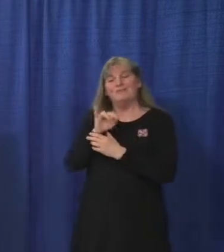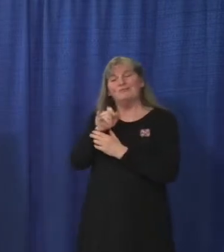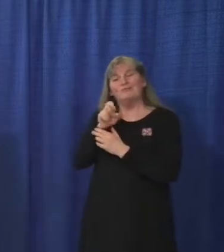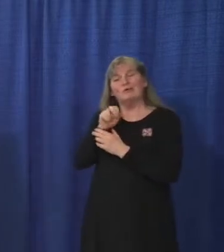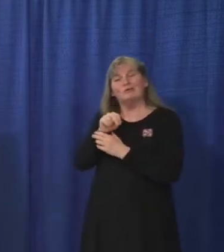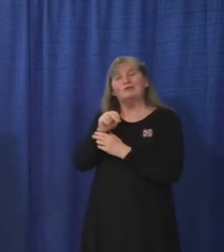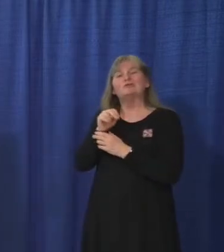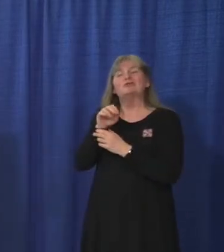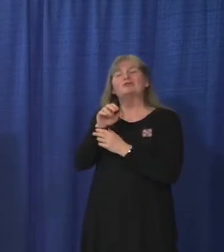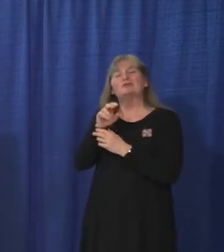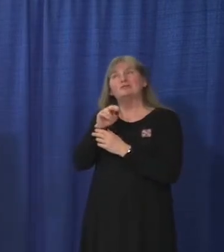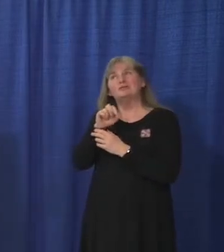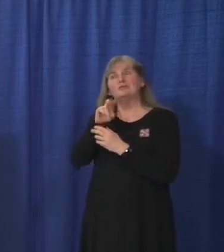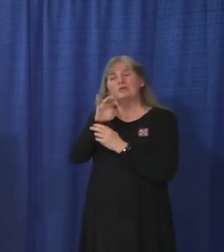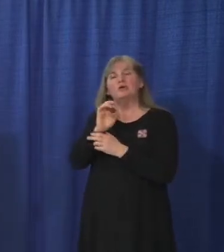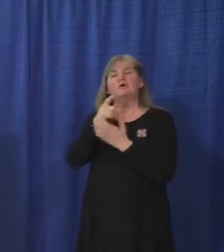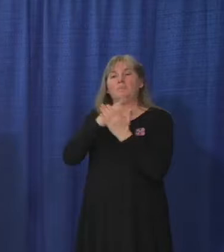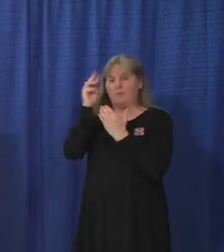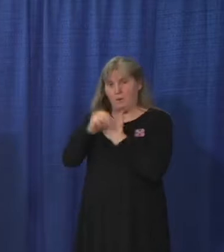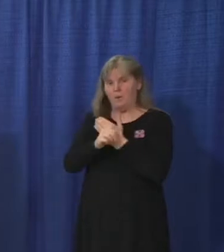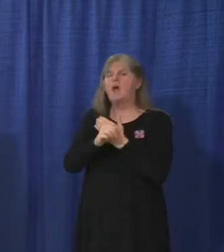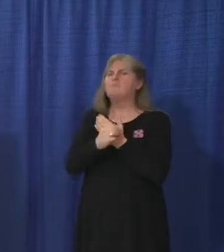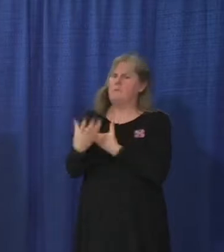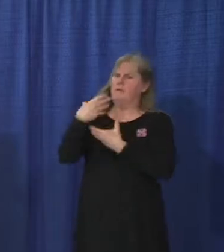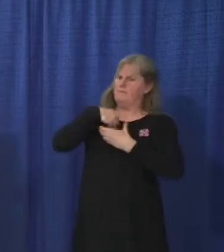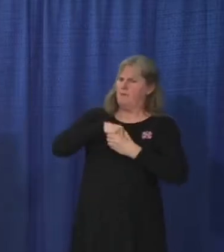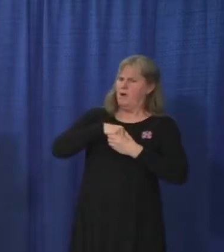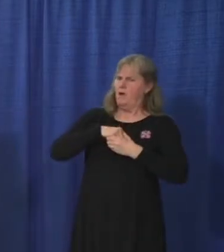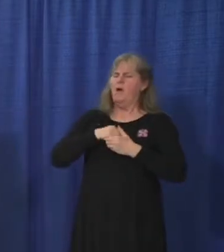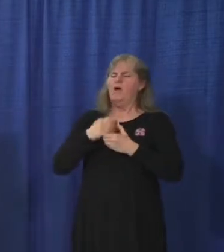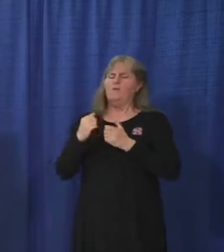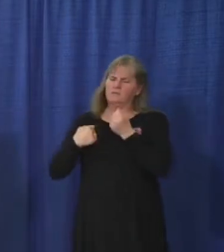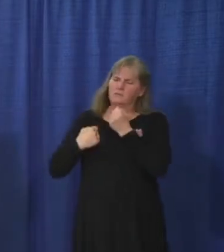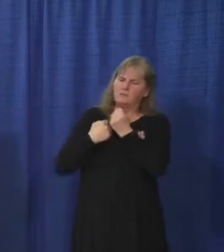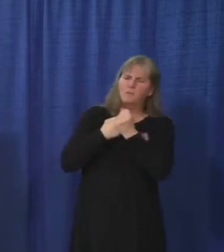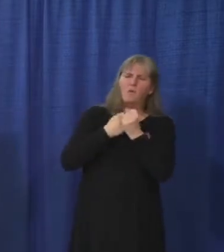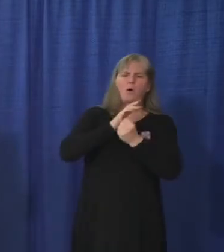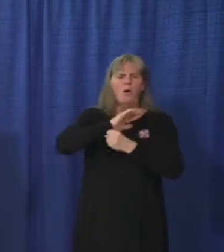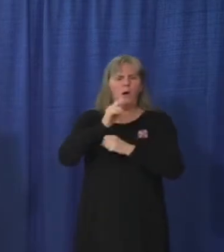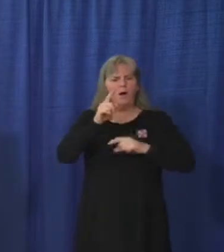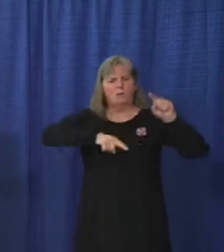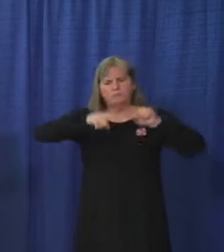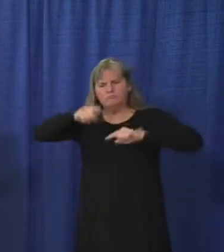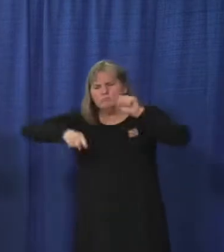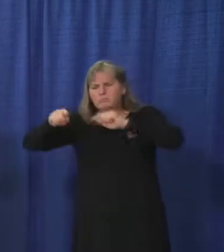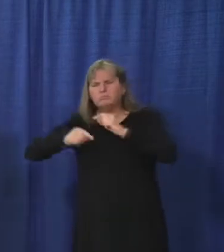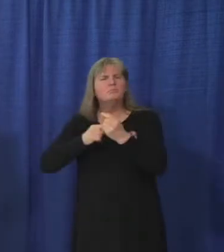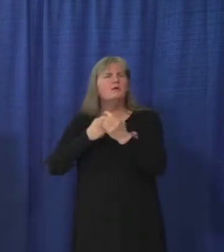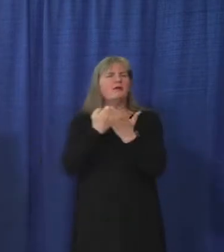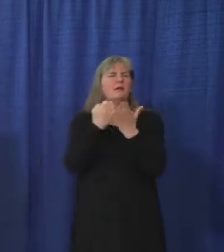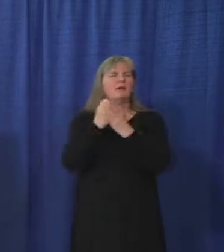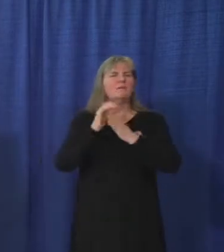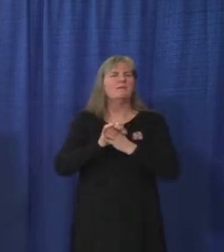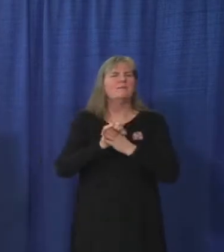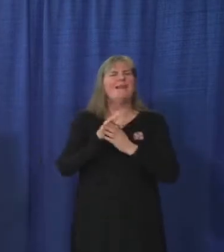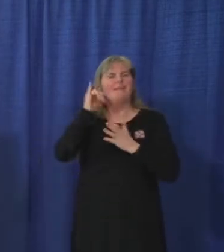diversification which is our fifth pillar for this plan. A well diversified economy creates a stable environment for